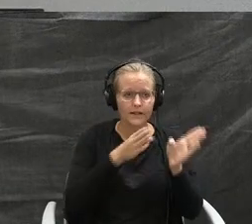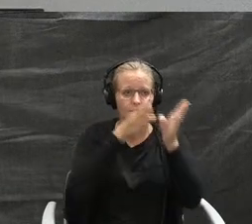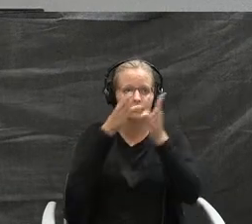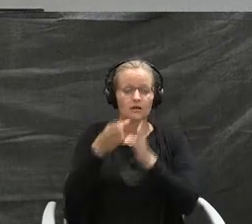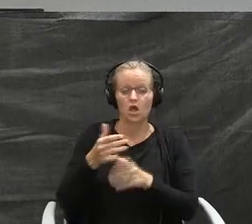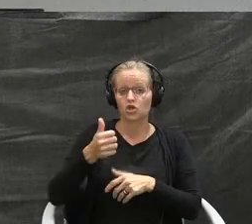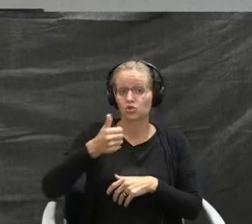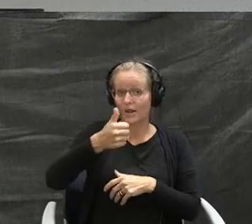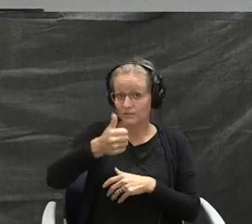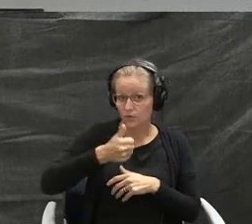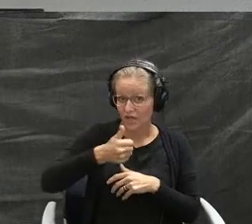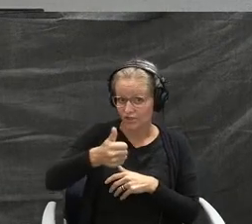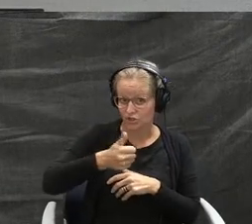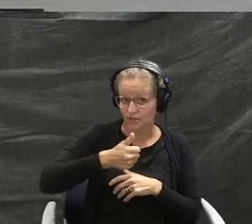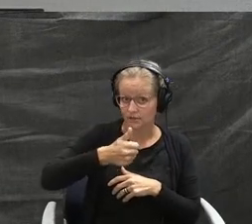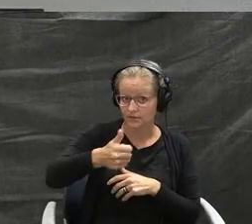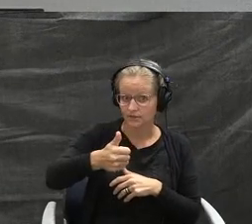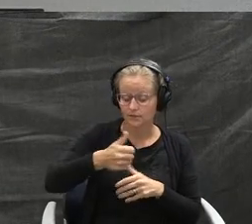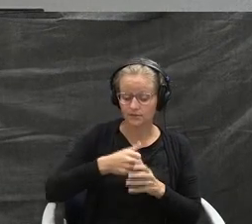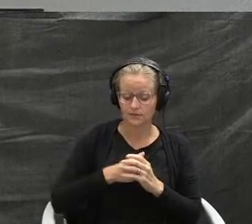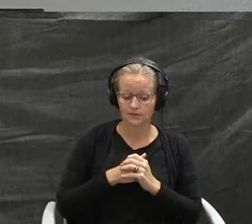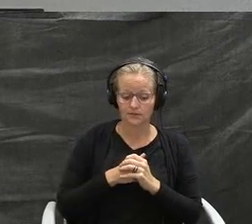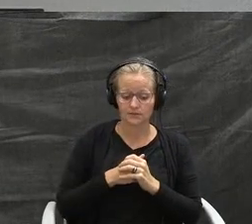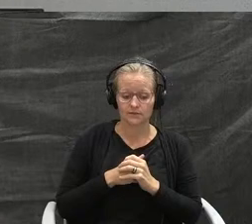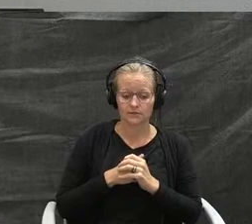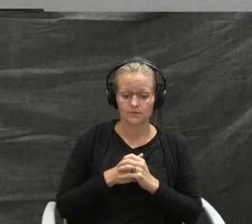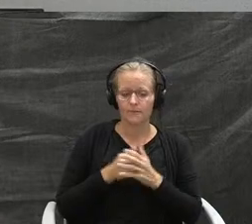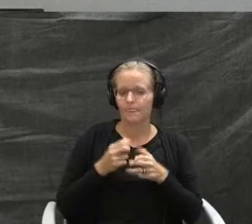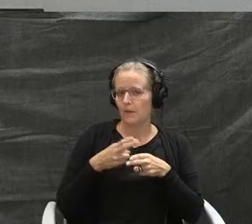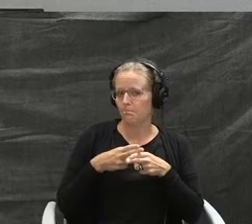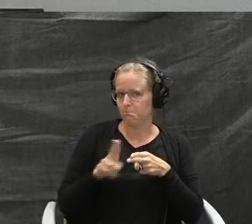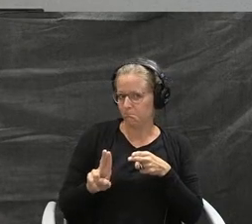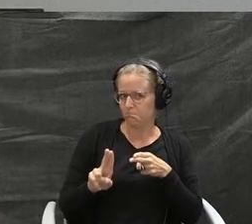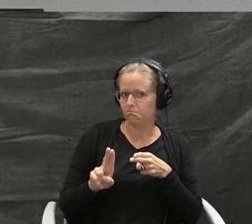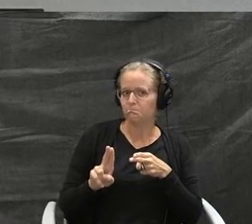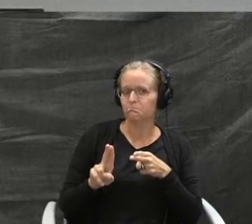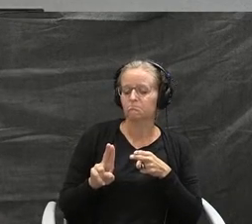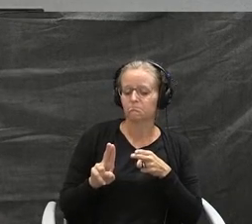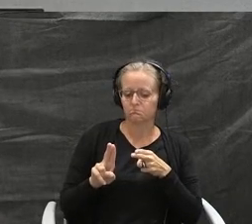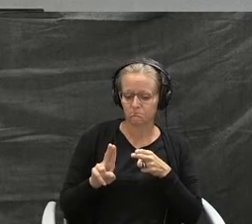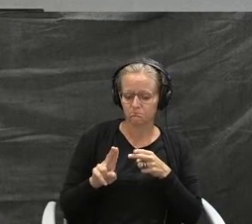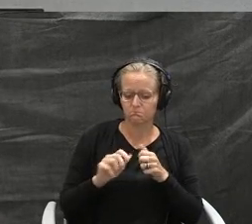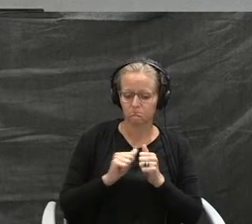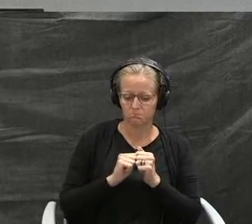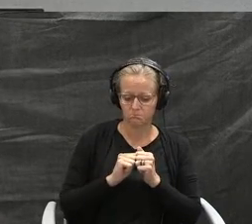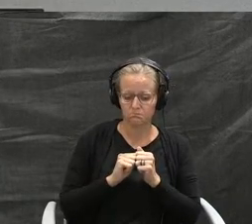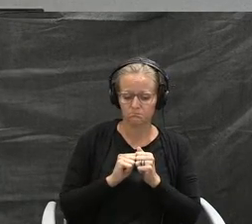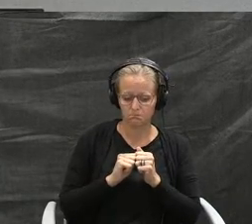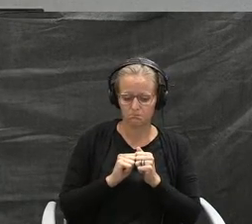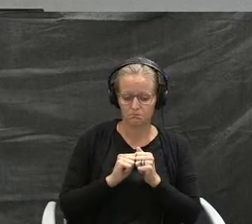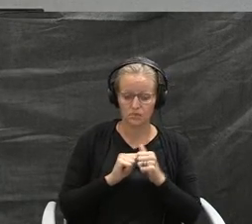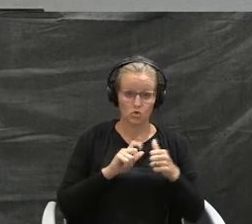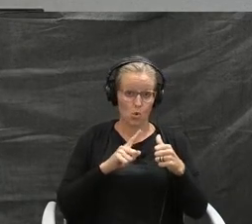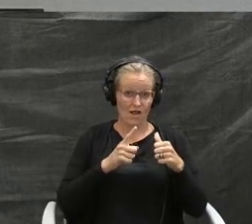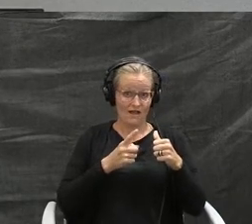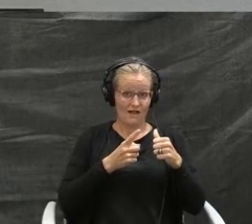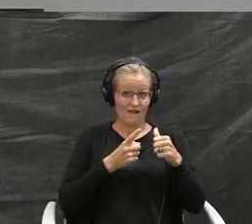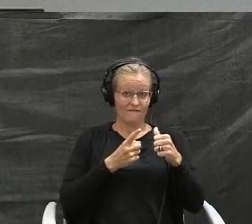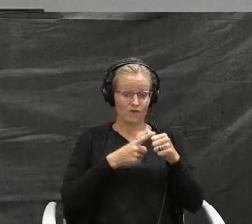very quickly. The first year of Bussing, at roughly 8:00 o'clock.